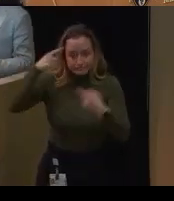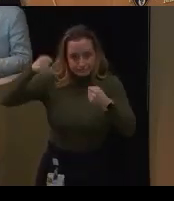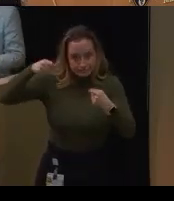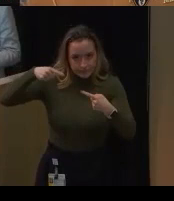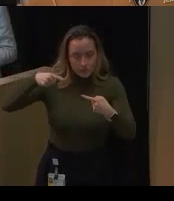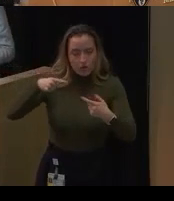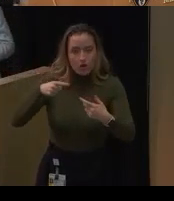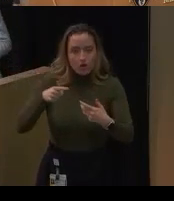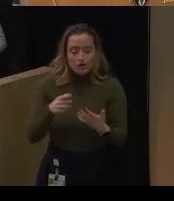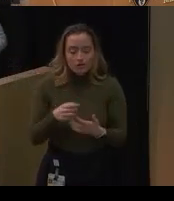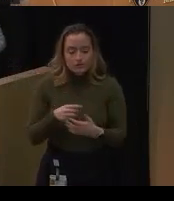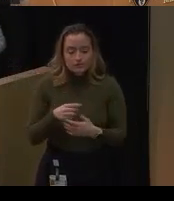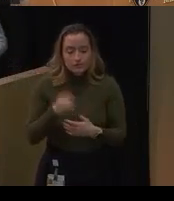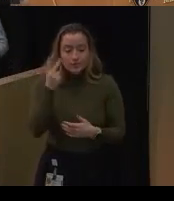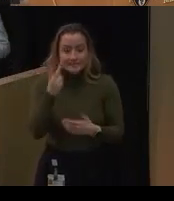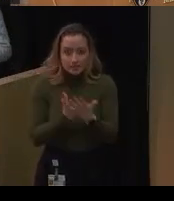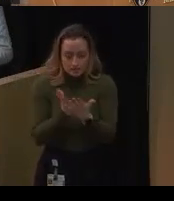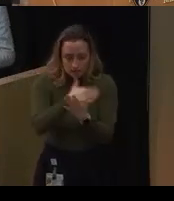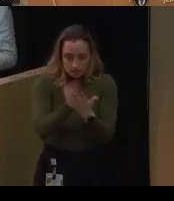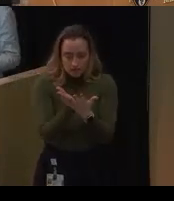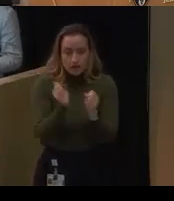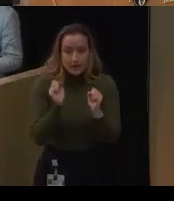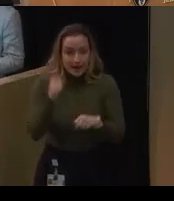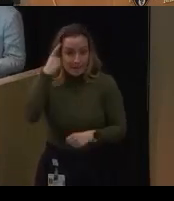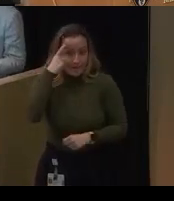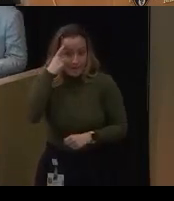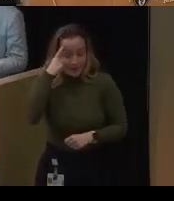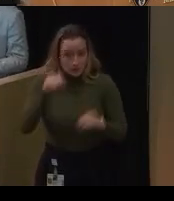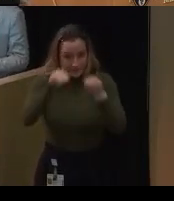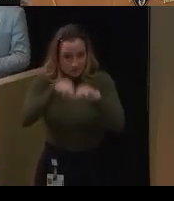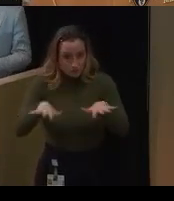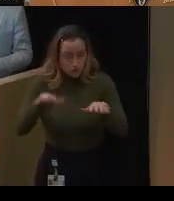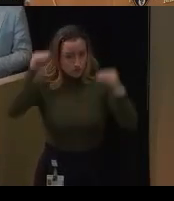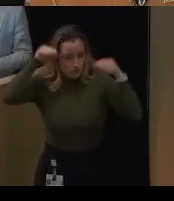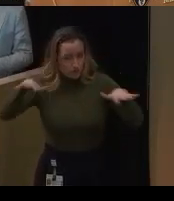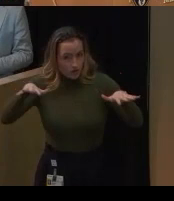and tasks in which mental state attribution is either deliberate and directed or implicit and